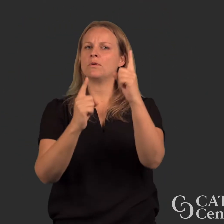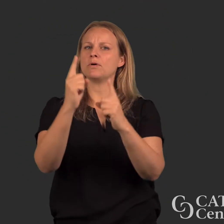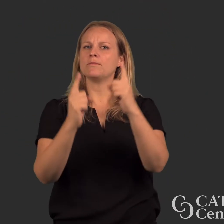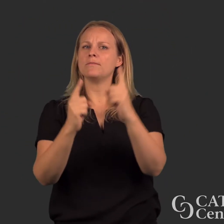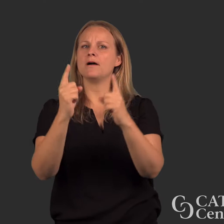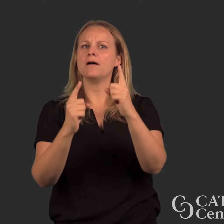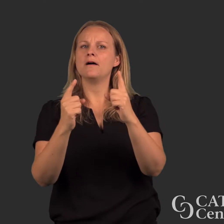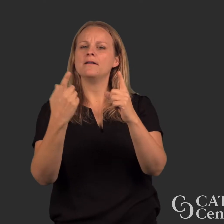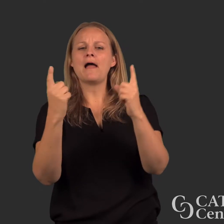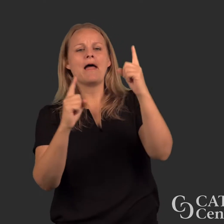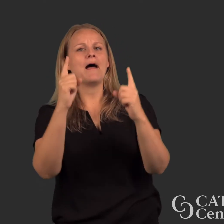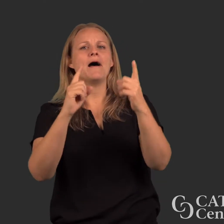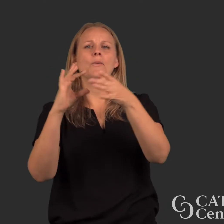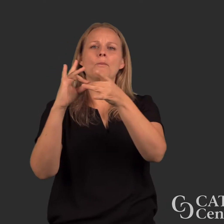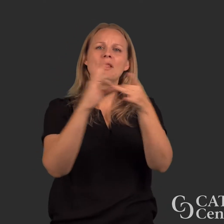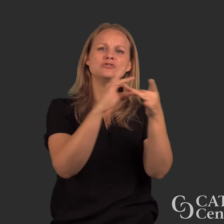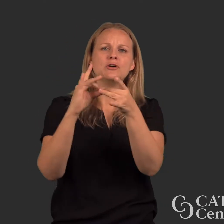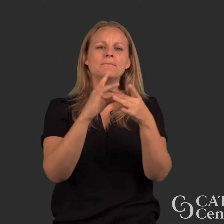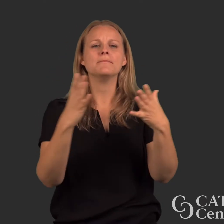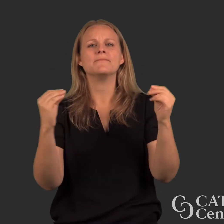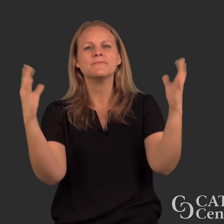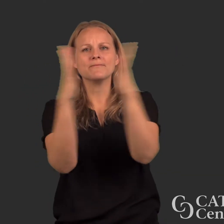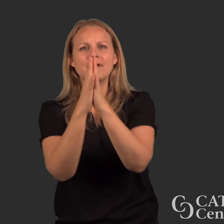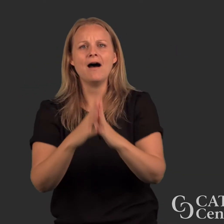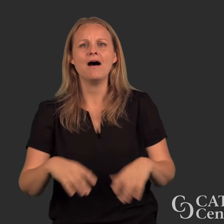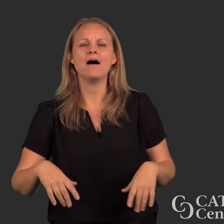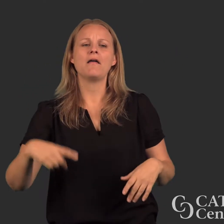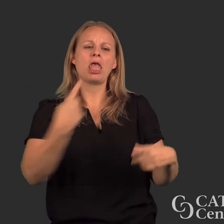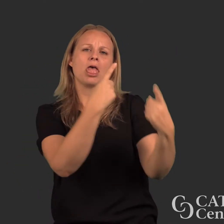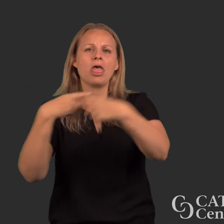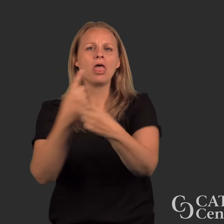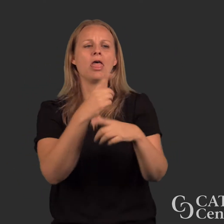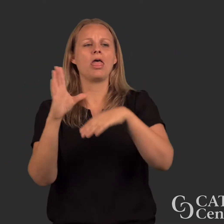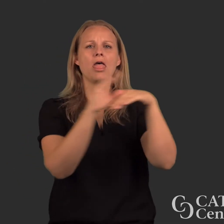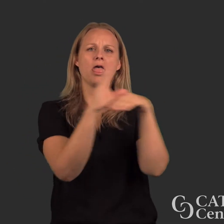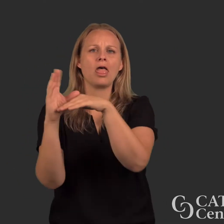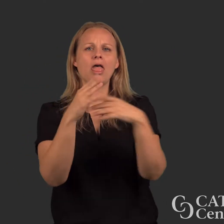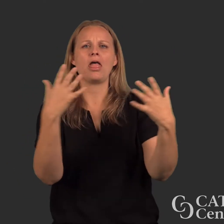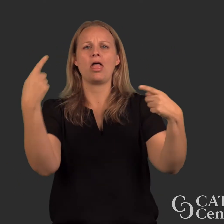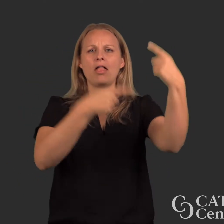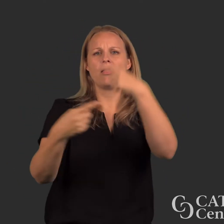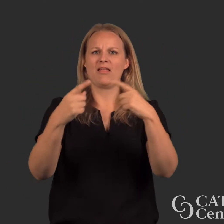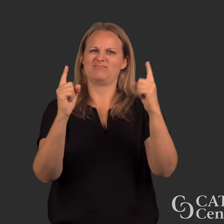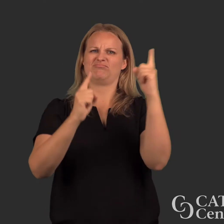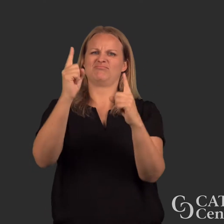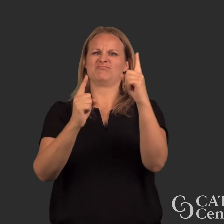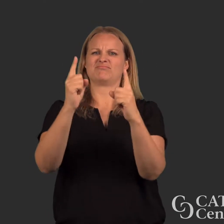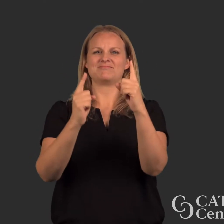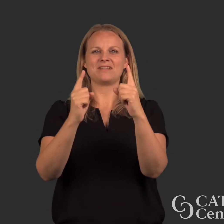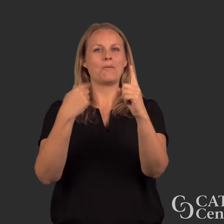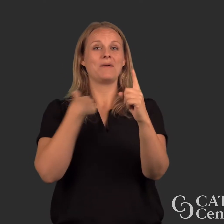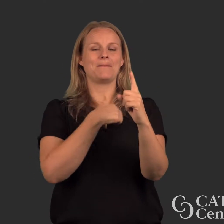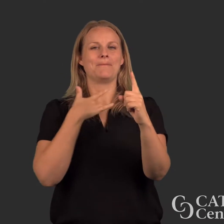it almost always portrays two individuals within a relationship who are experiencing a problem or a fight.